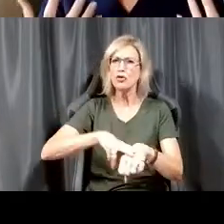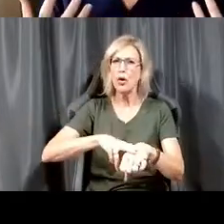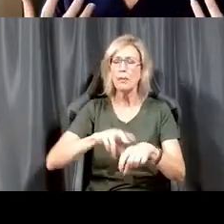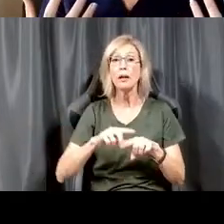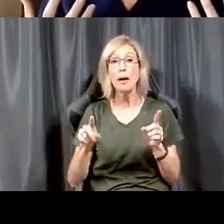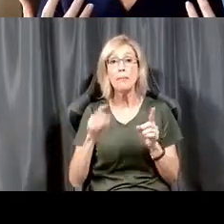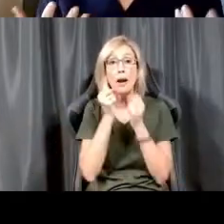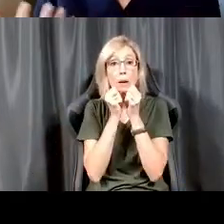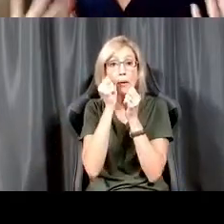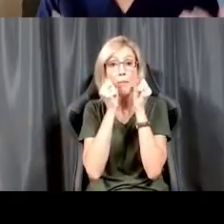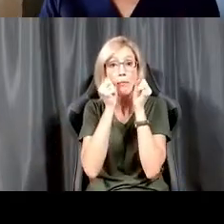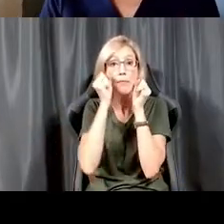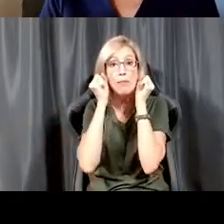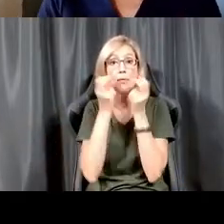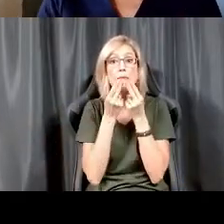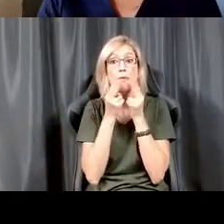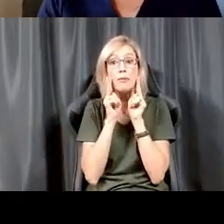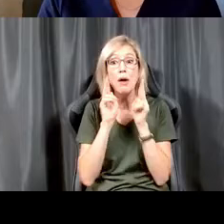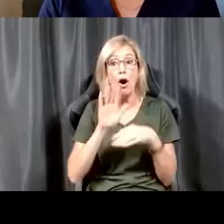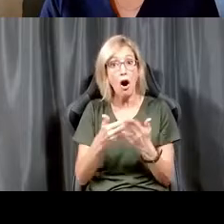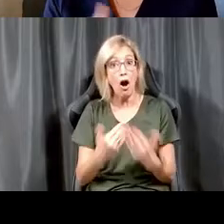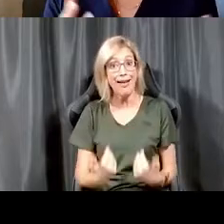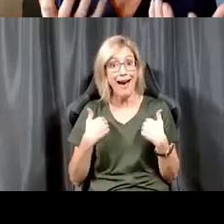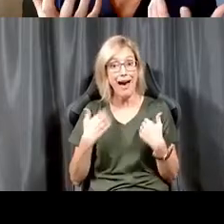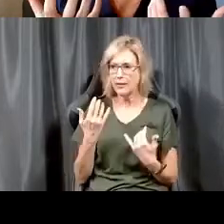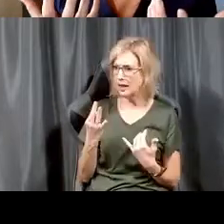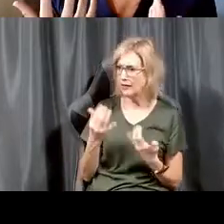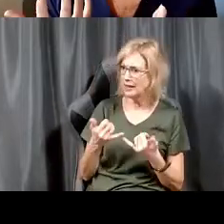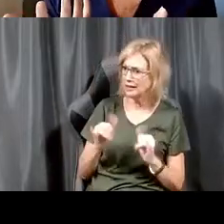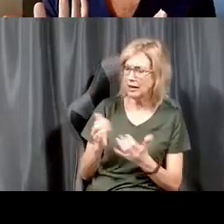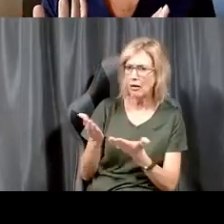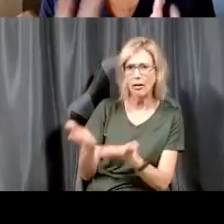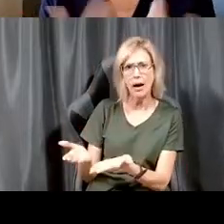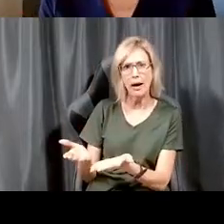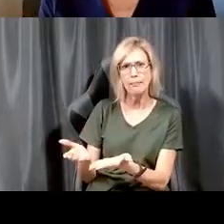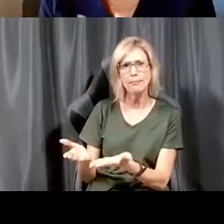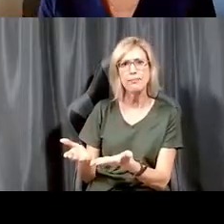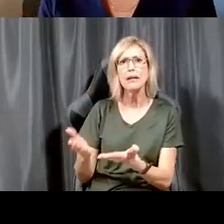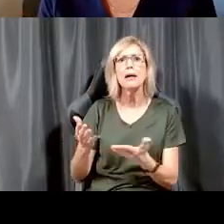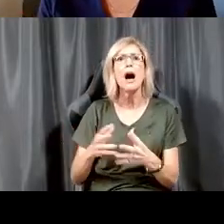are in if we have kiddos that have excess saliva or drool,